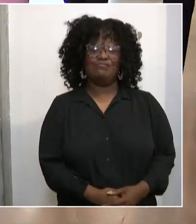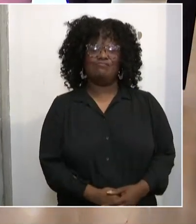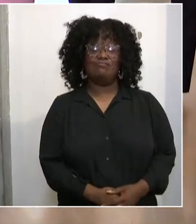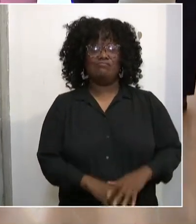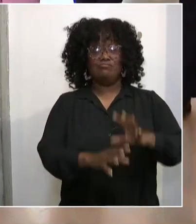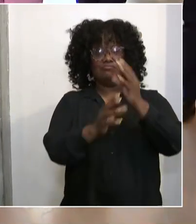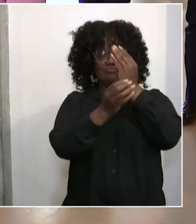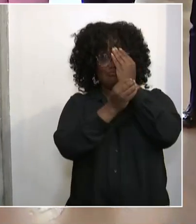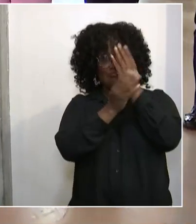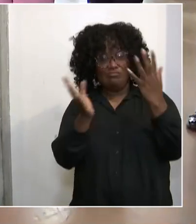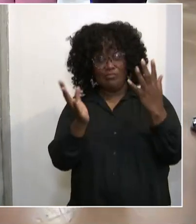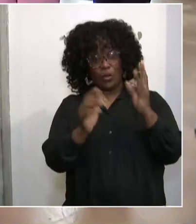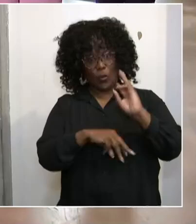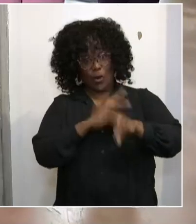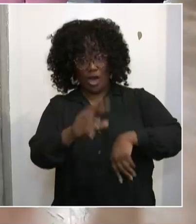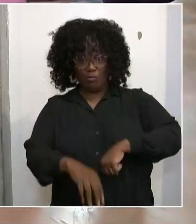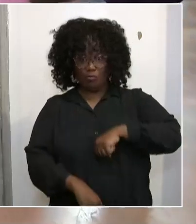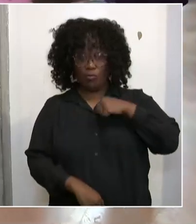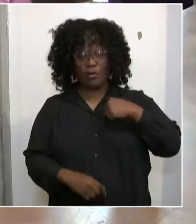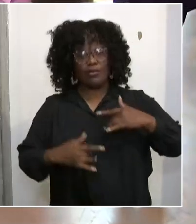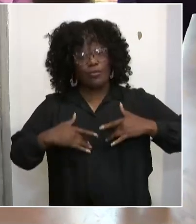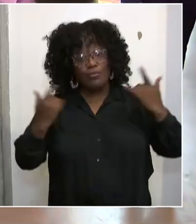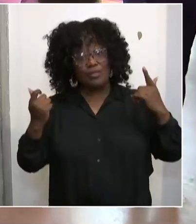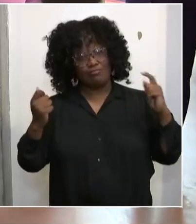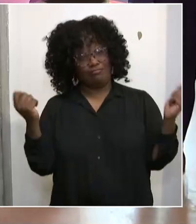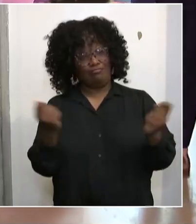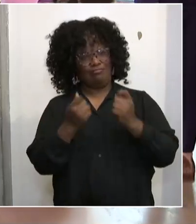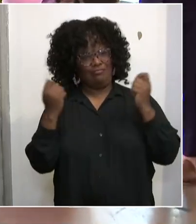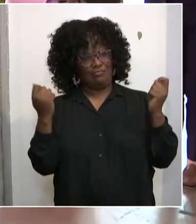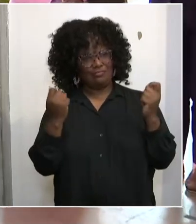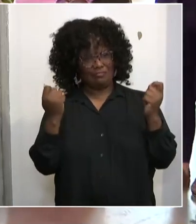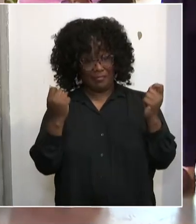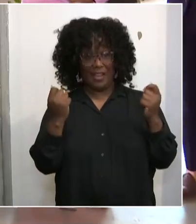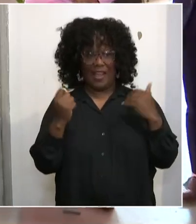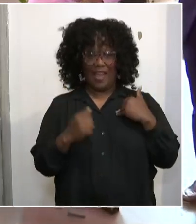I guess it's 10 days or more now of activities. Uh,